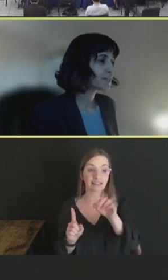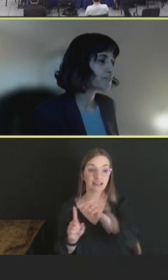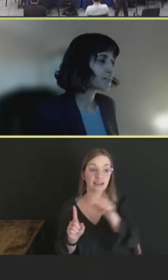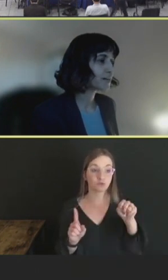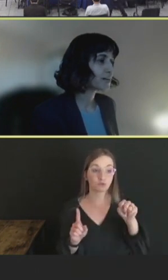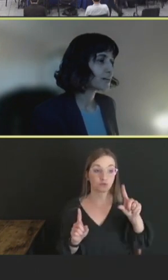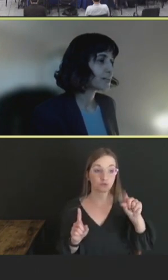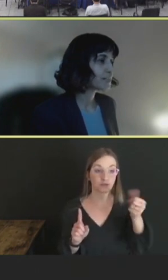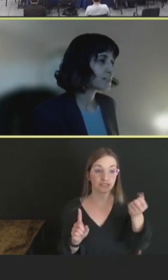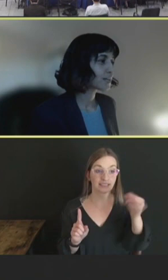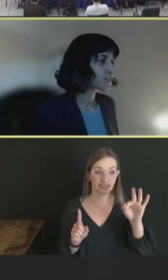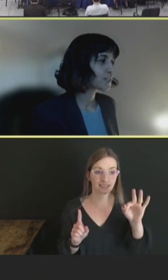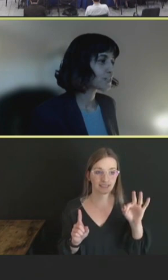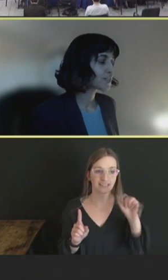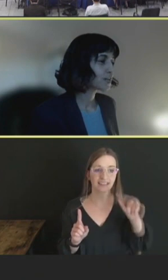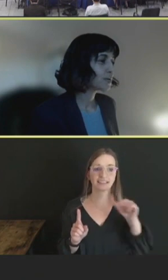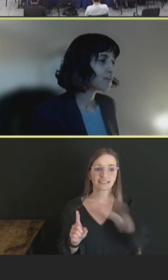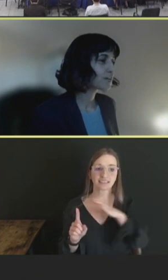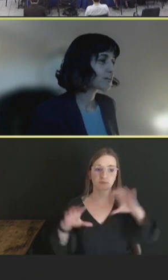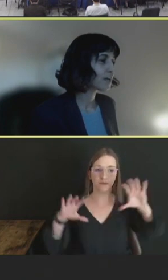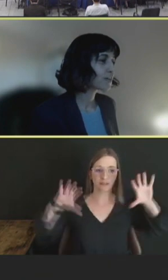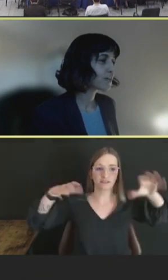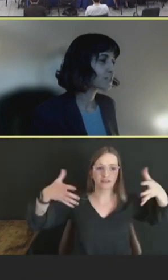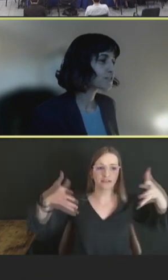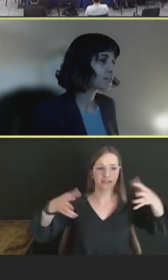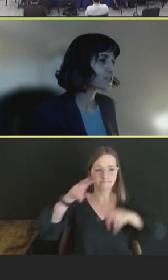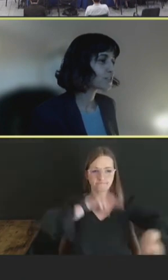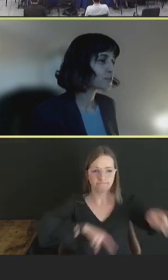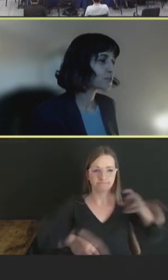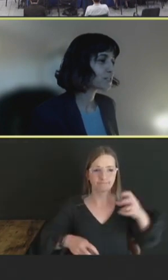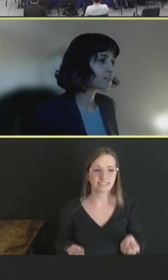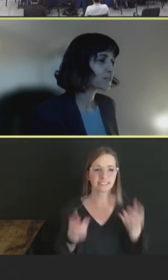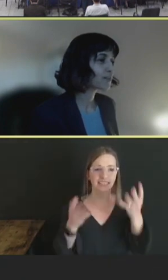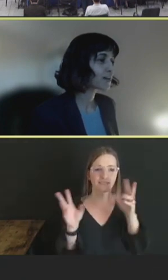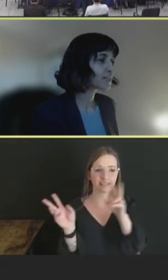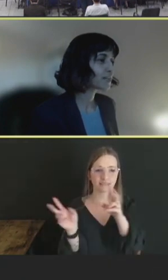safety discussions. The committee found a lack of an association between different vaccinations